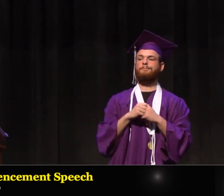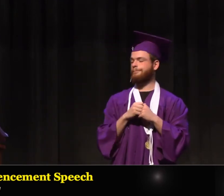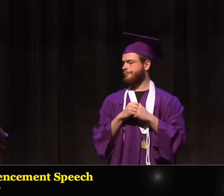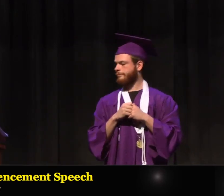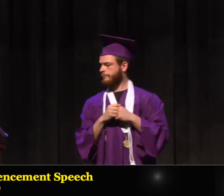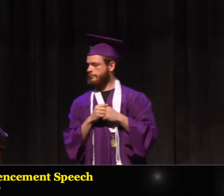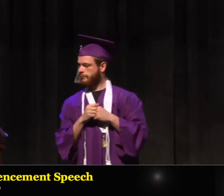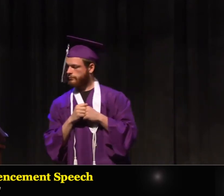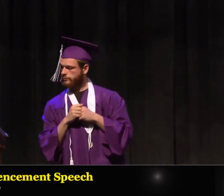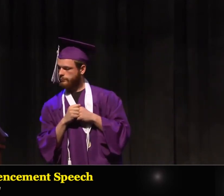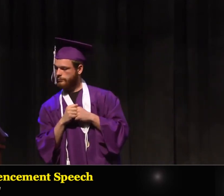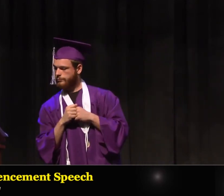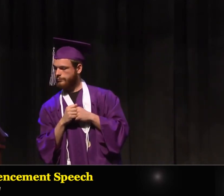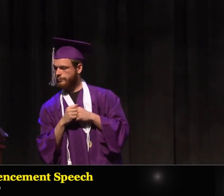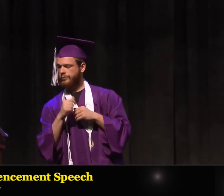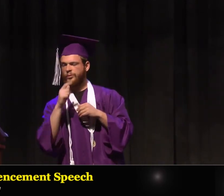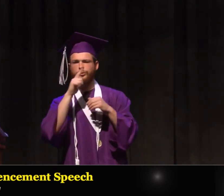for the dorm staff